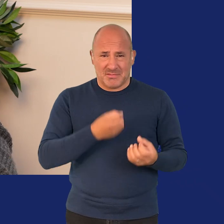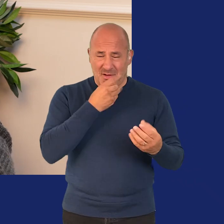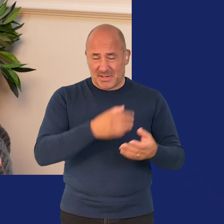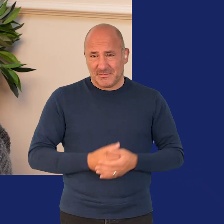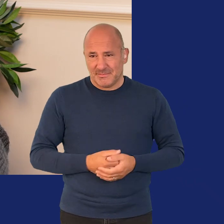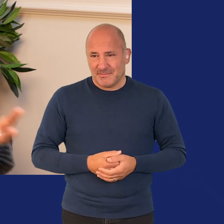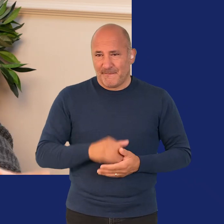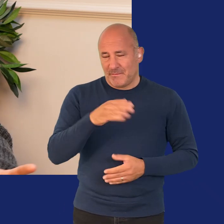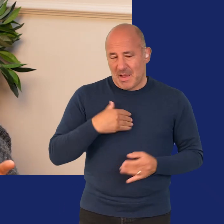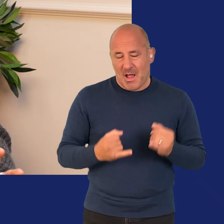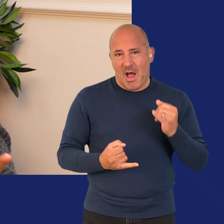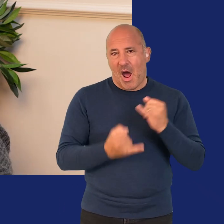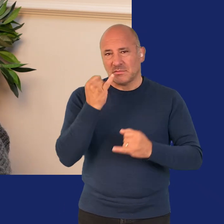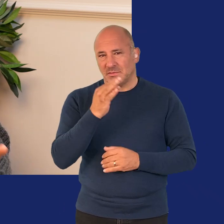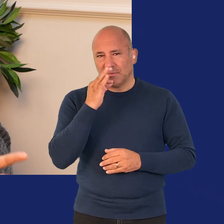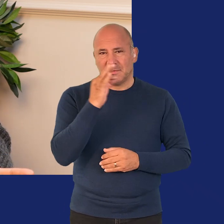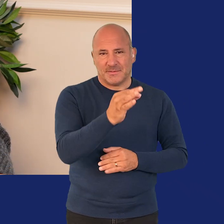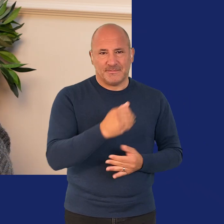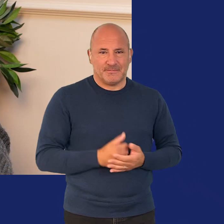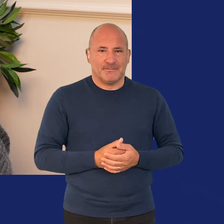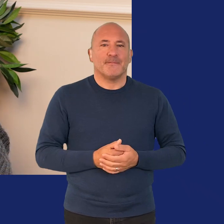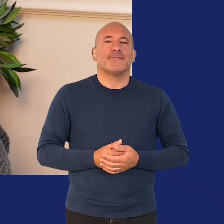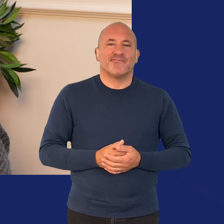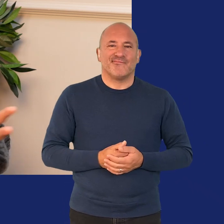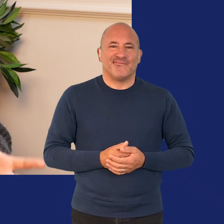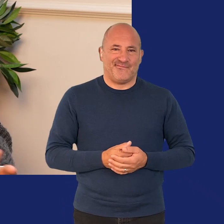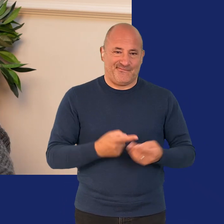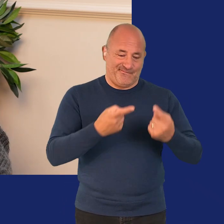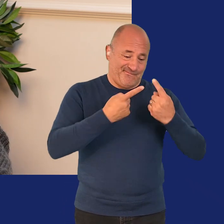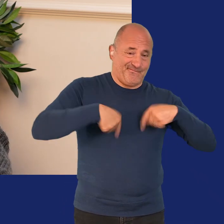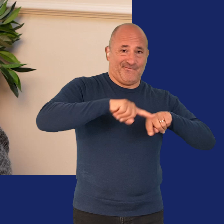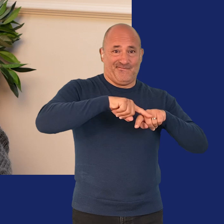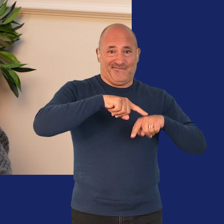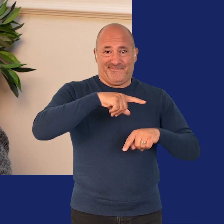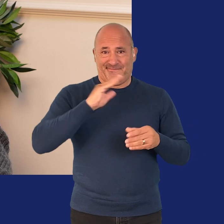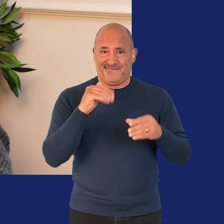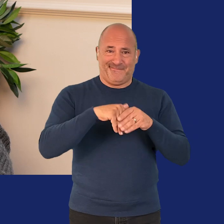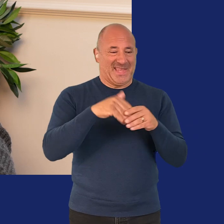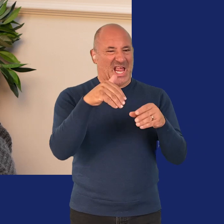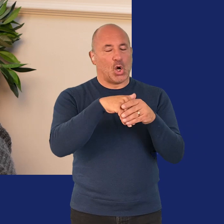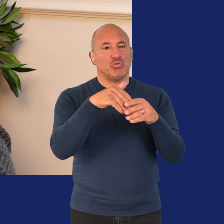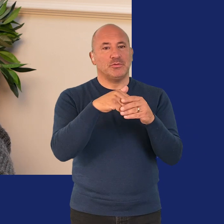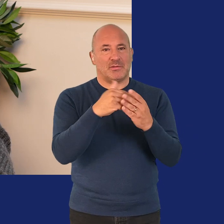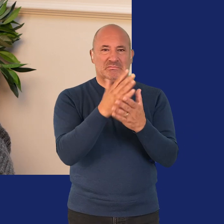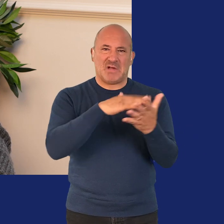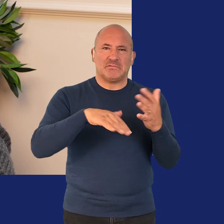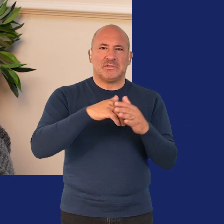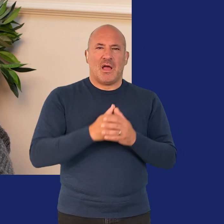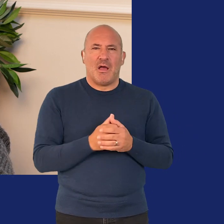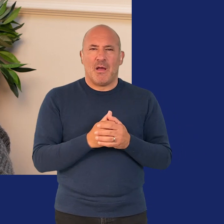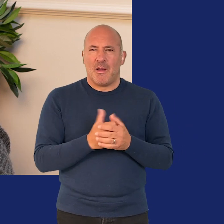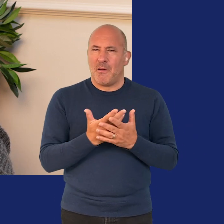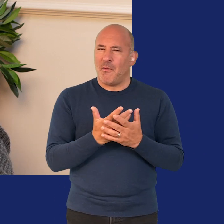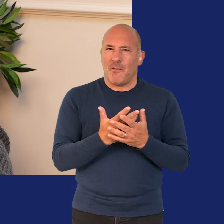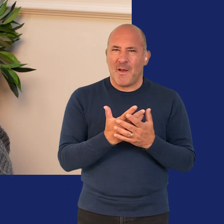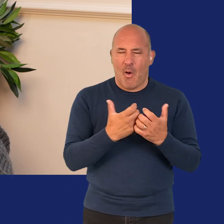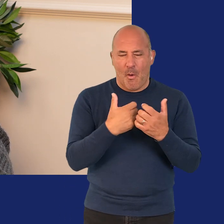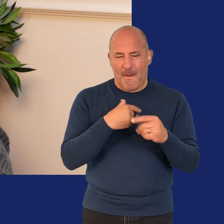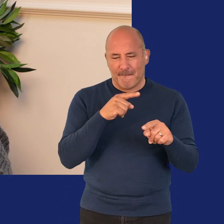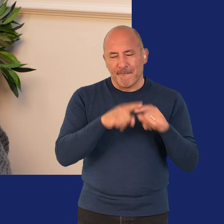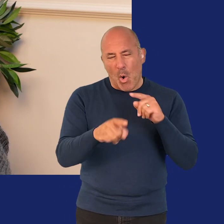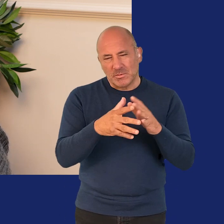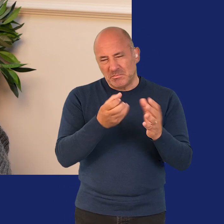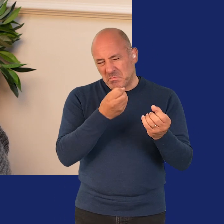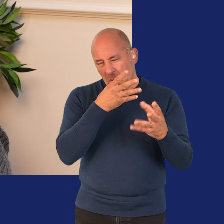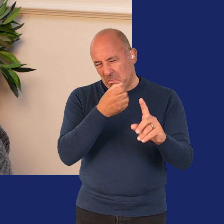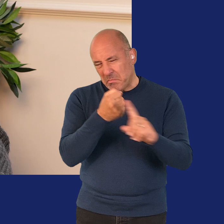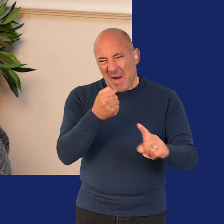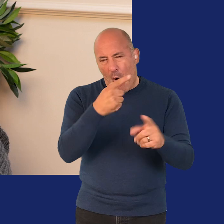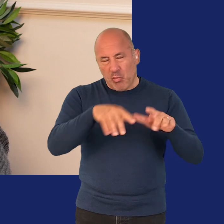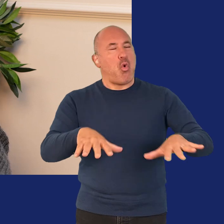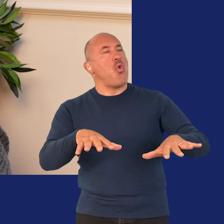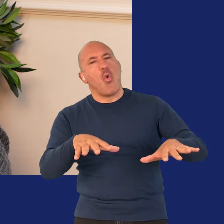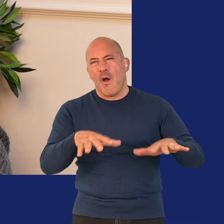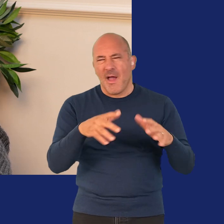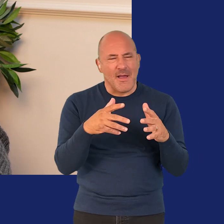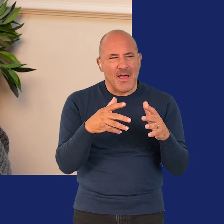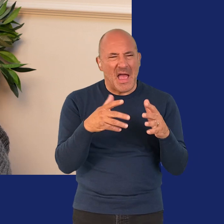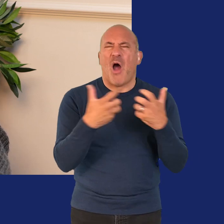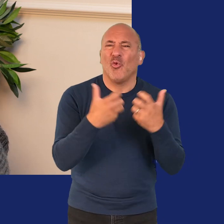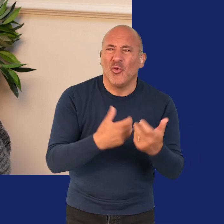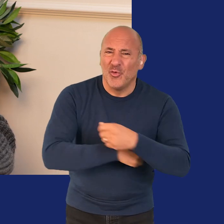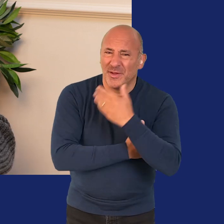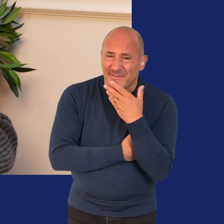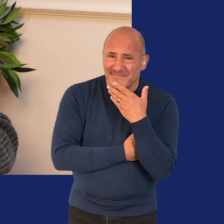Like and the last one is how do we as people in the inclusion